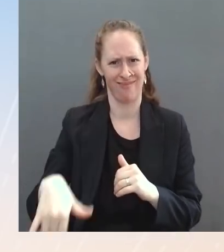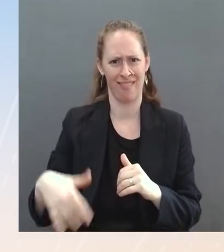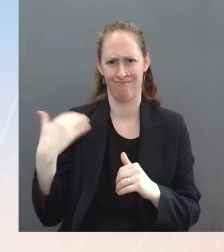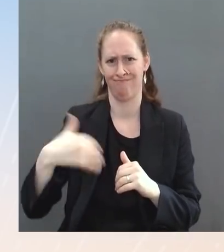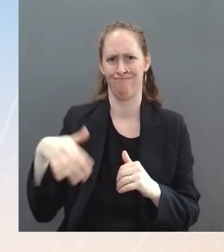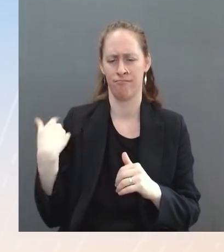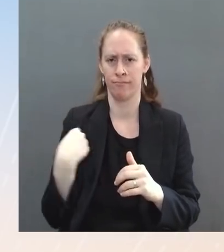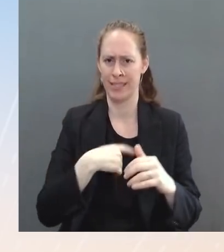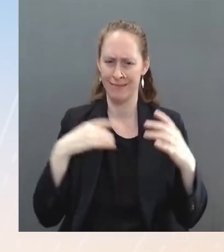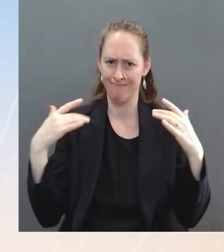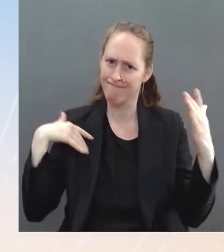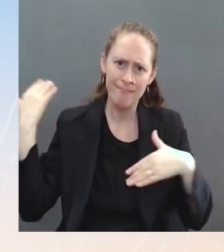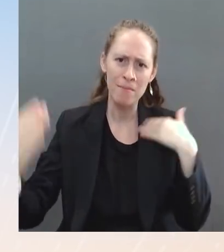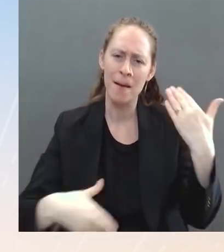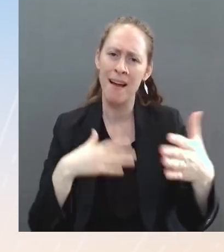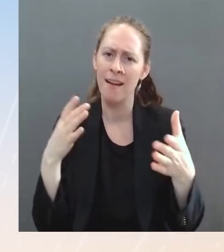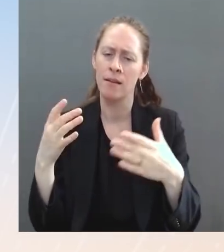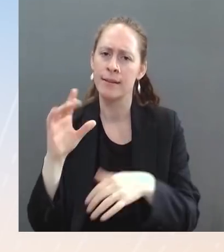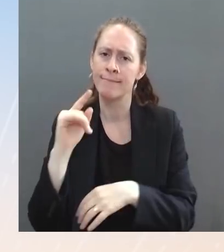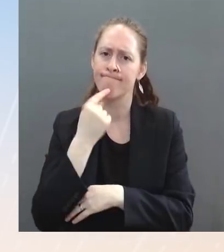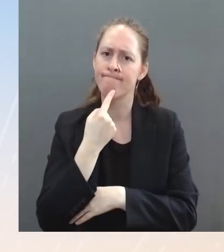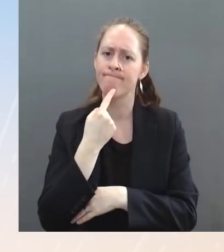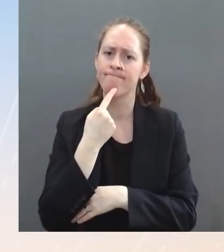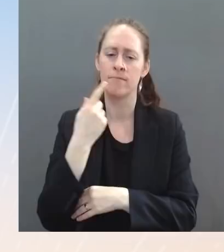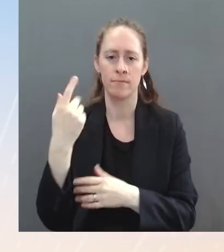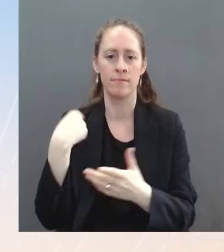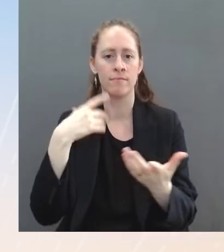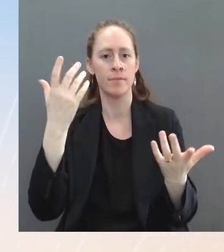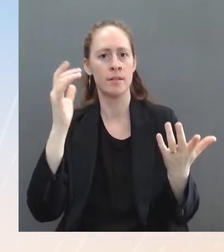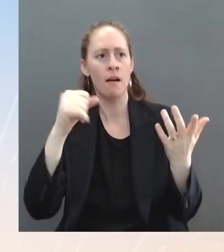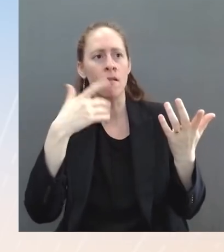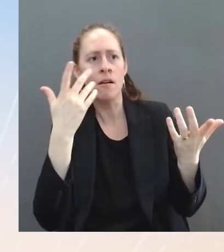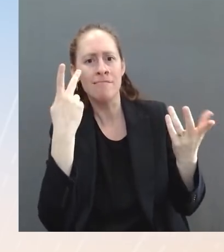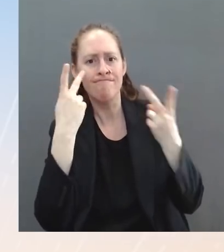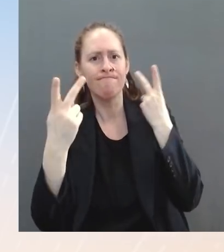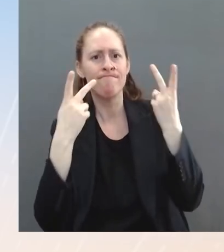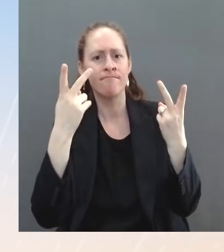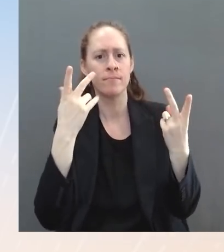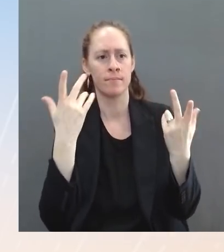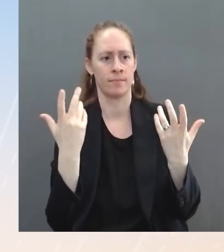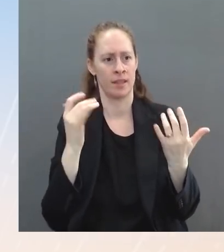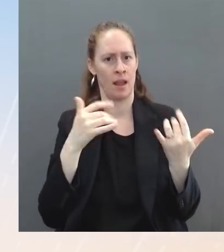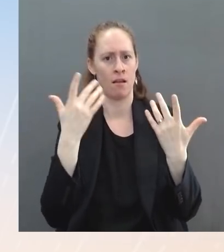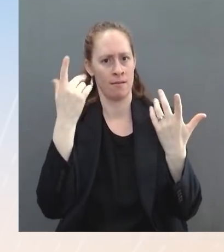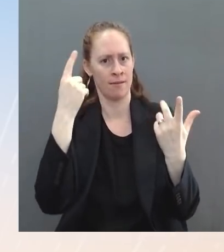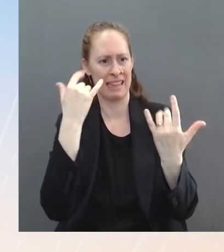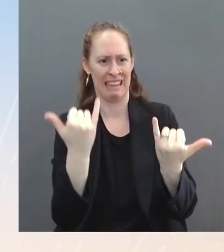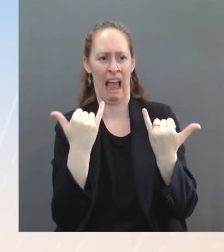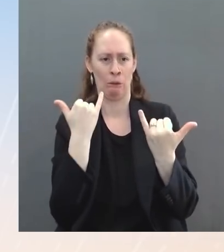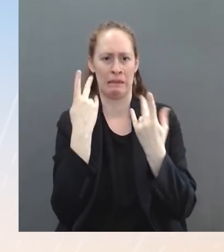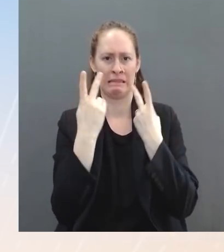So, certainly, there is uncertainty about pricing, and lots of different factors affect price across time,